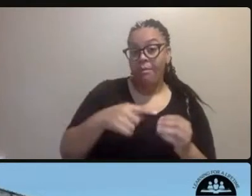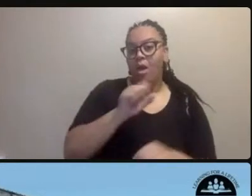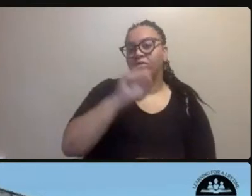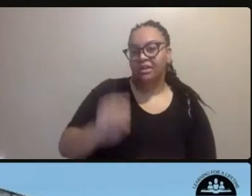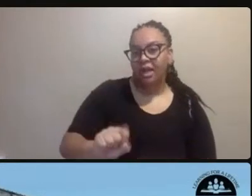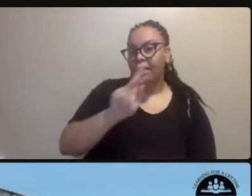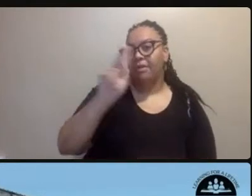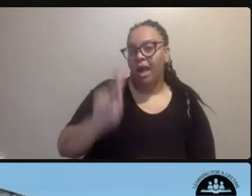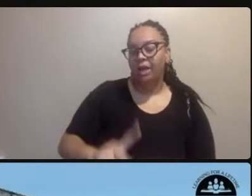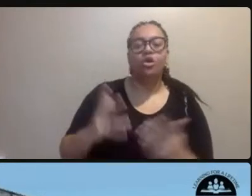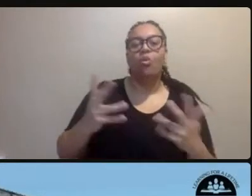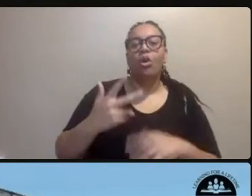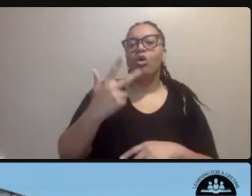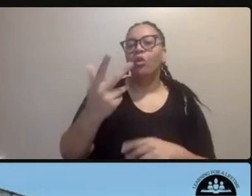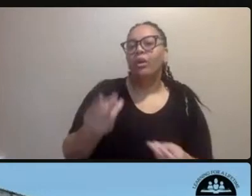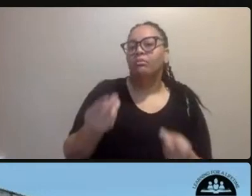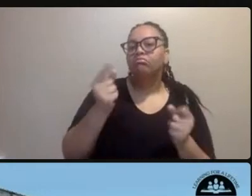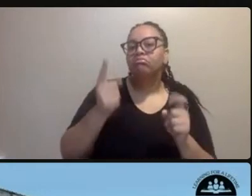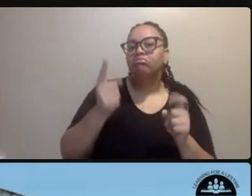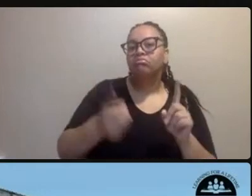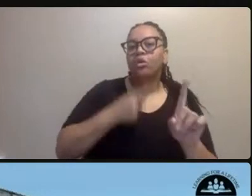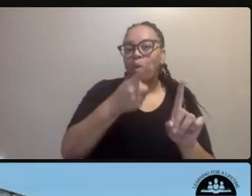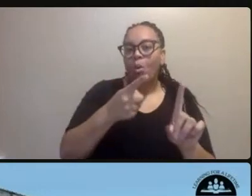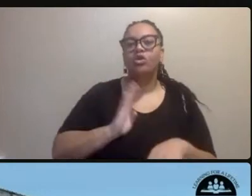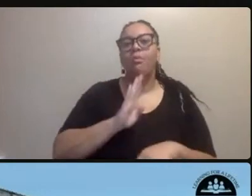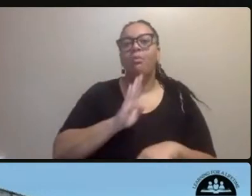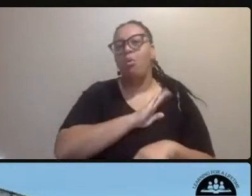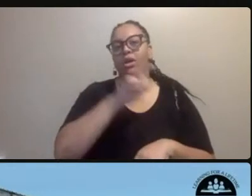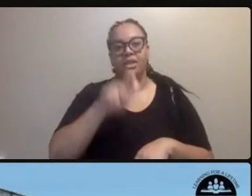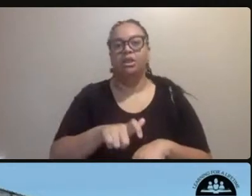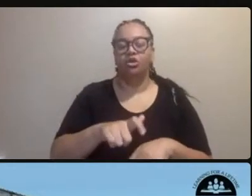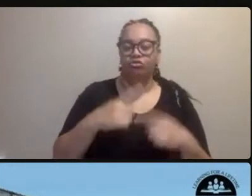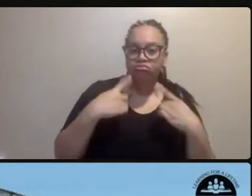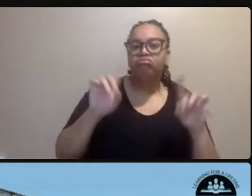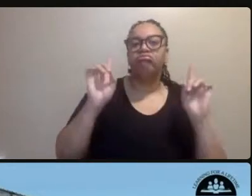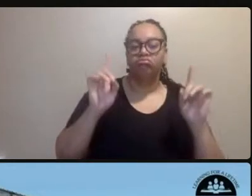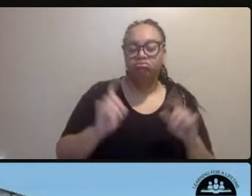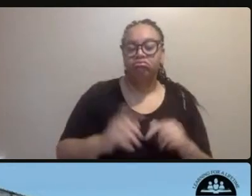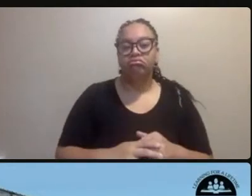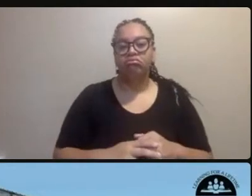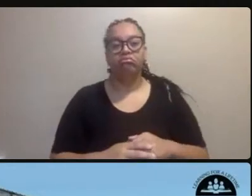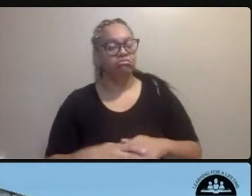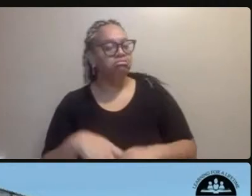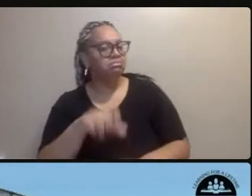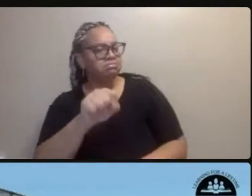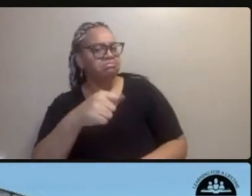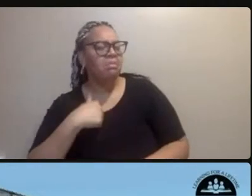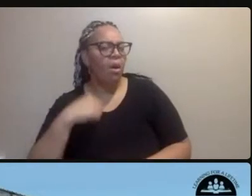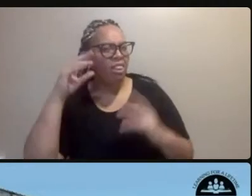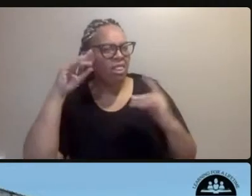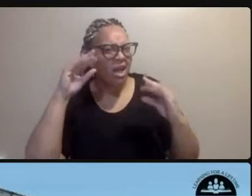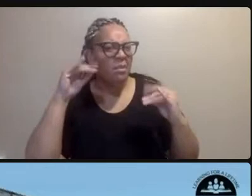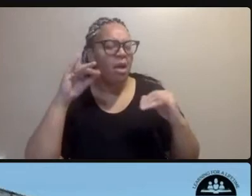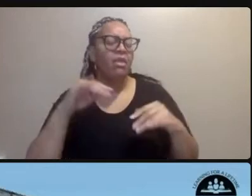THE FIRST QUESTION IS WHEN WHAT YOU KNOW ABOUT SALEM KAISER. WHAT ARE THE THREE IMMEDIATE